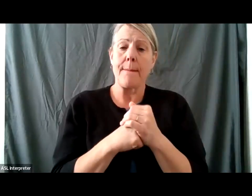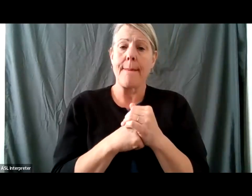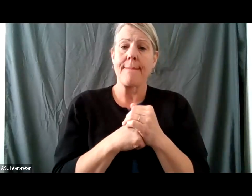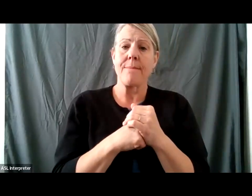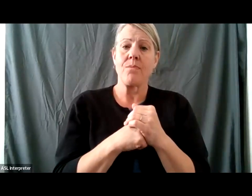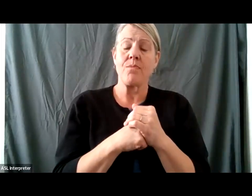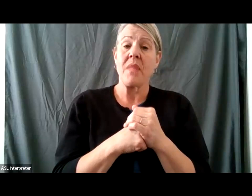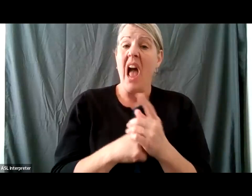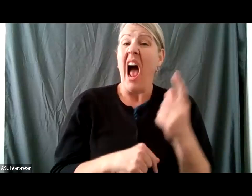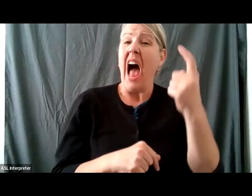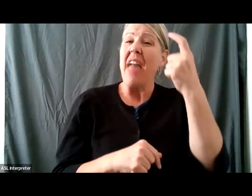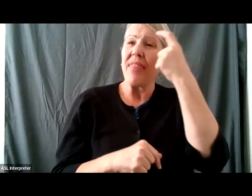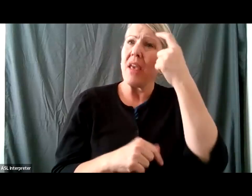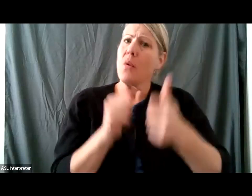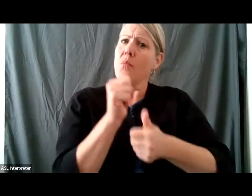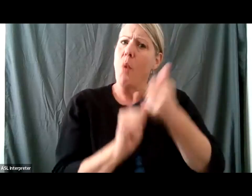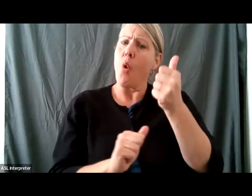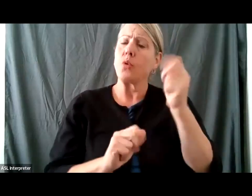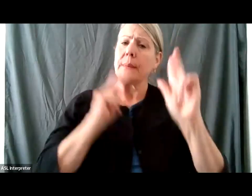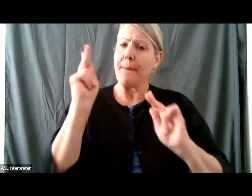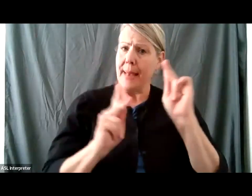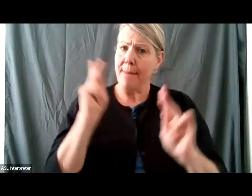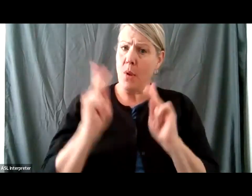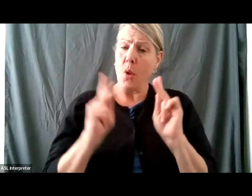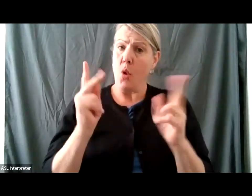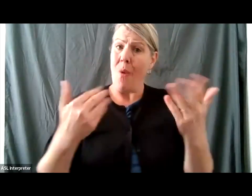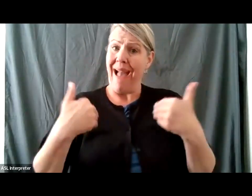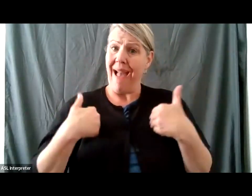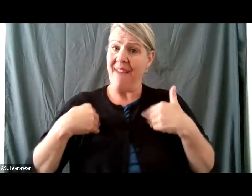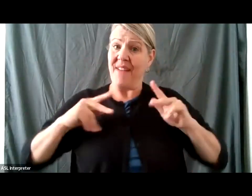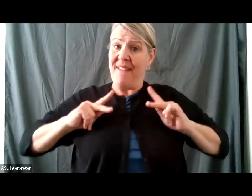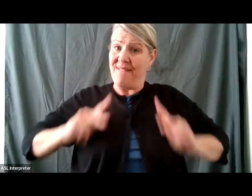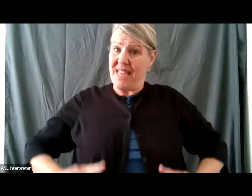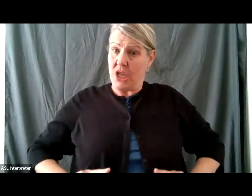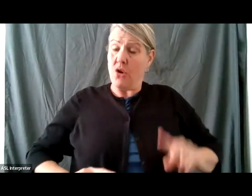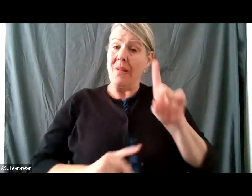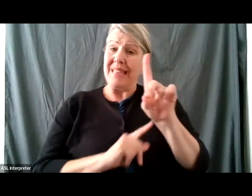I think the majority of people with physical disabilities that limit their ability to use